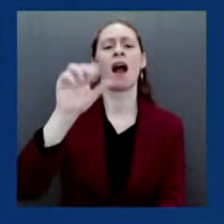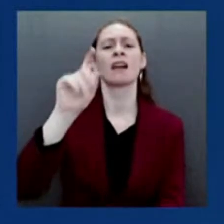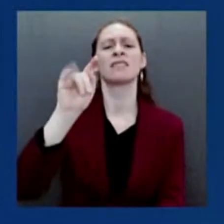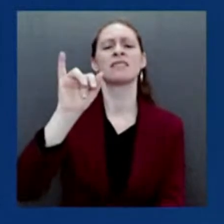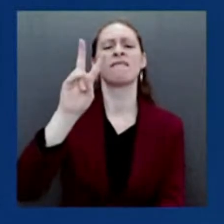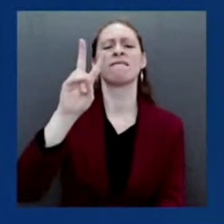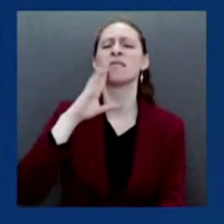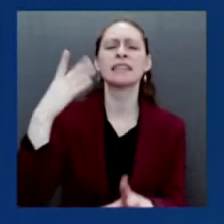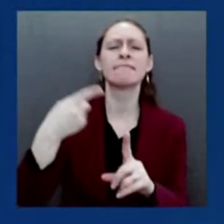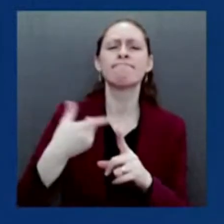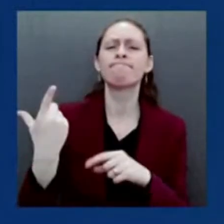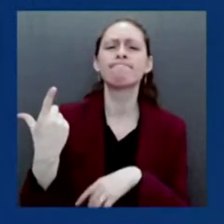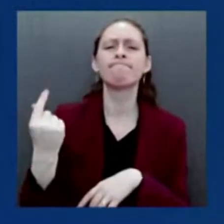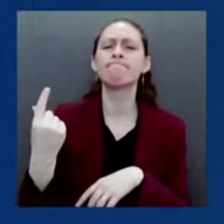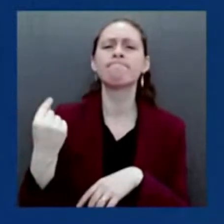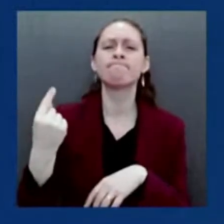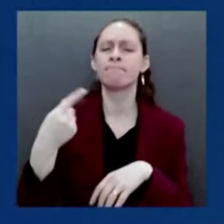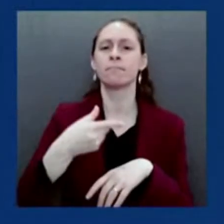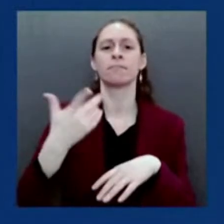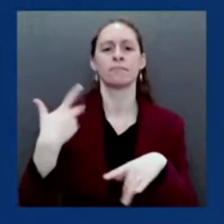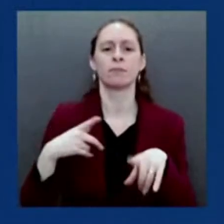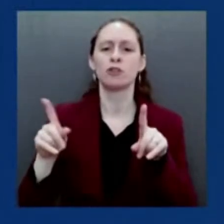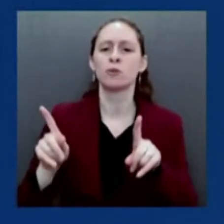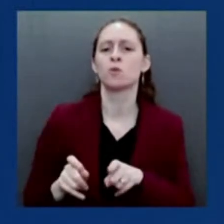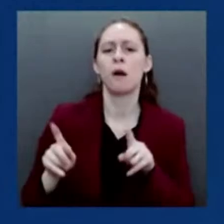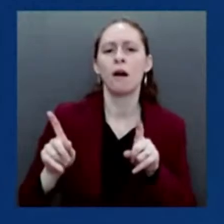MAY BE FAMILIAR WITH. NEXT SLIDE. WHAT DOES ACTIVE DO?